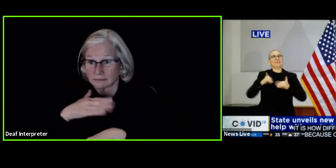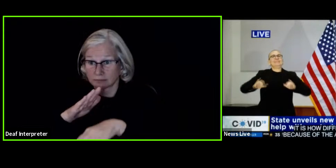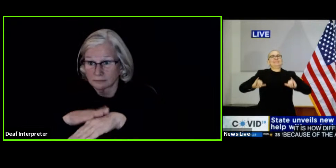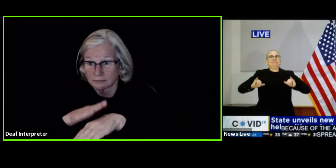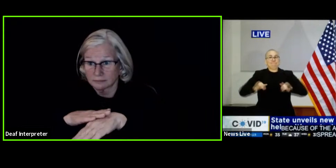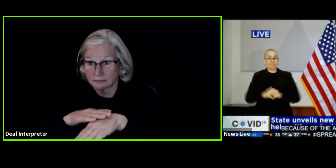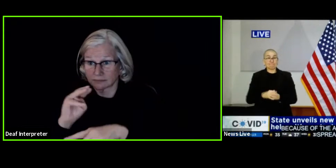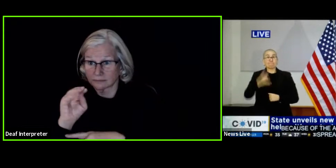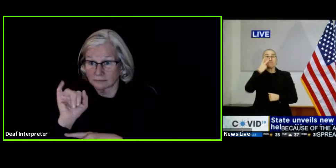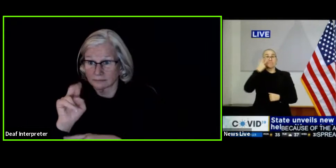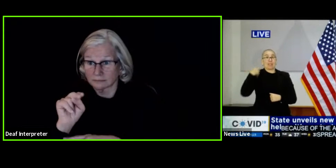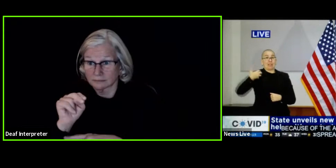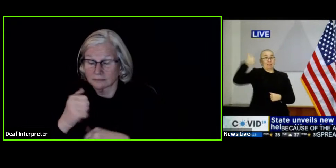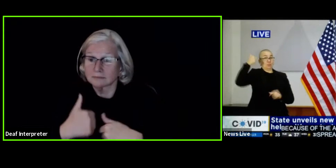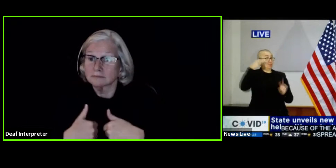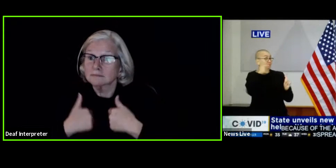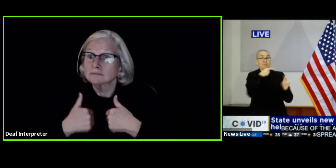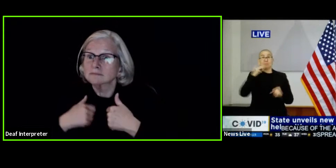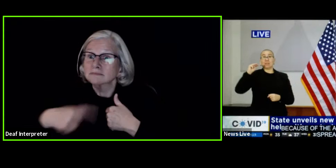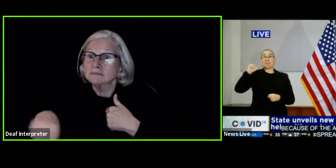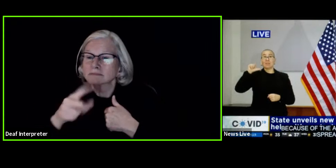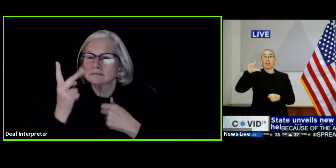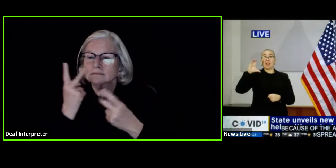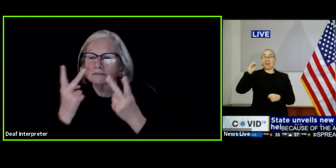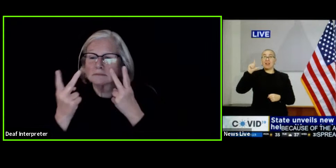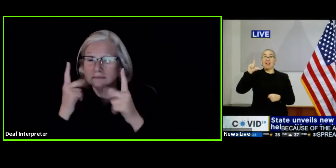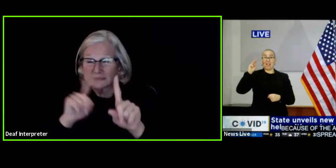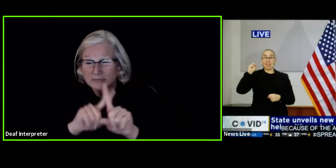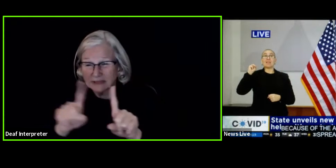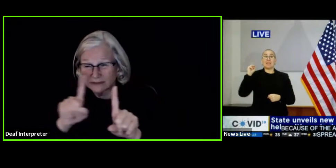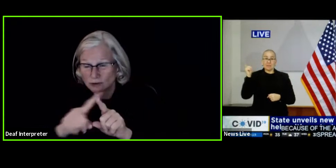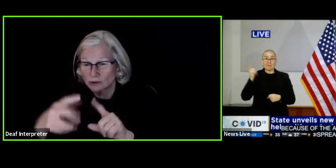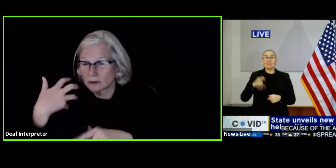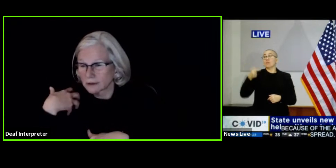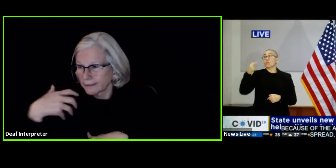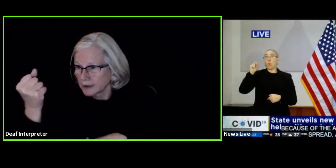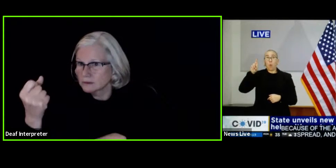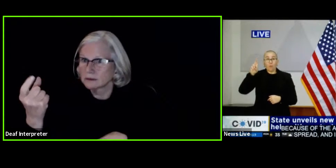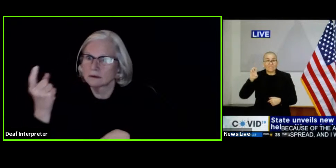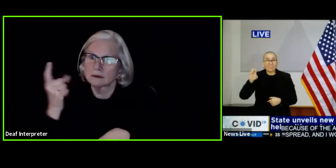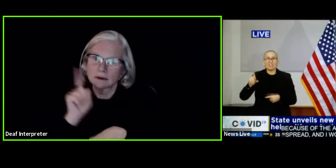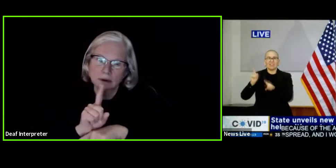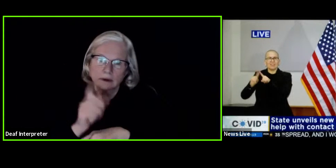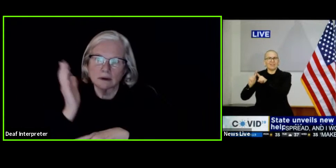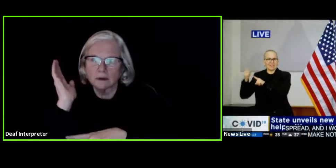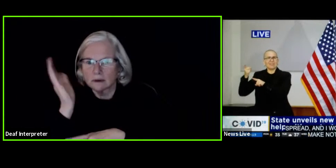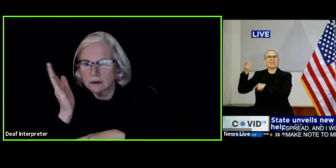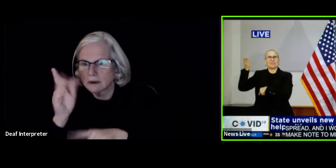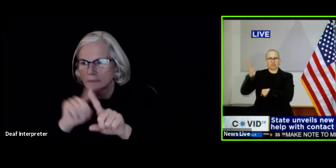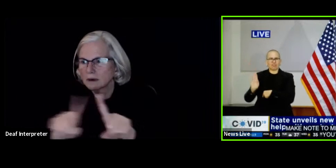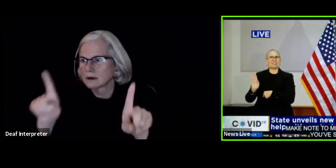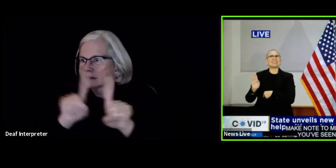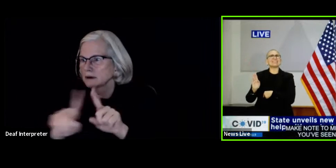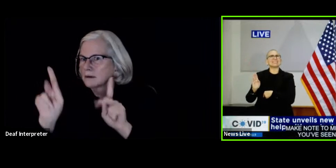COMMISSIONER GROVE AND OTHERS AND DIRECTOR EHRESMANN'S BEEN UP HERE. COMMISSIONER TOMES RUNS ALL THE STATE'S I.T.